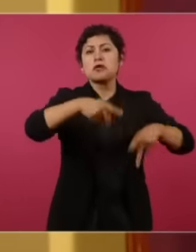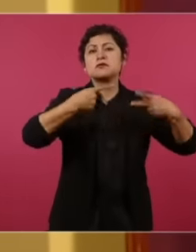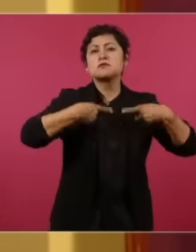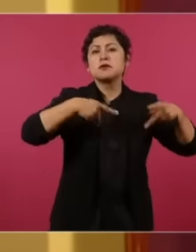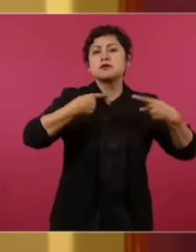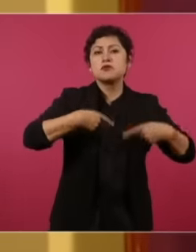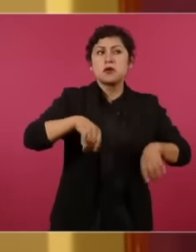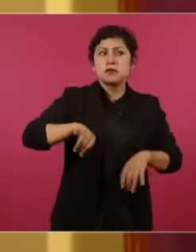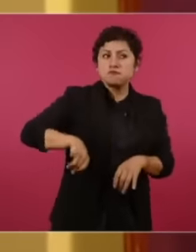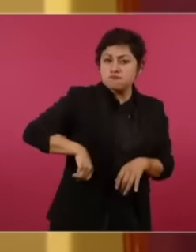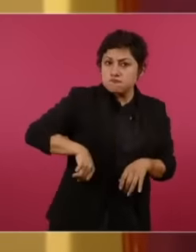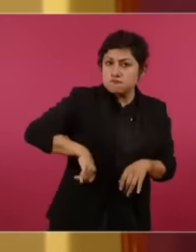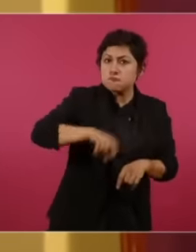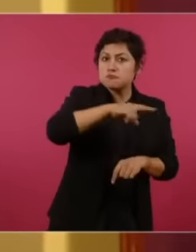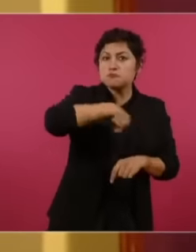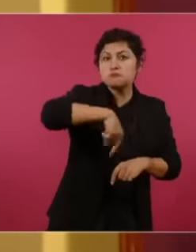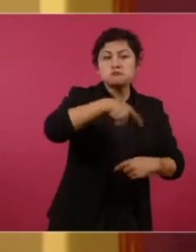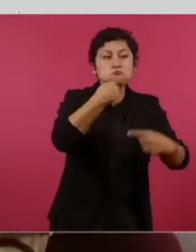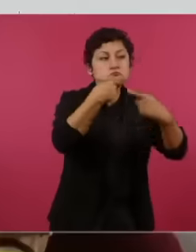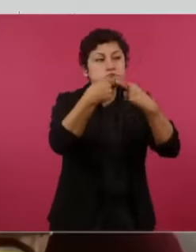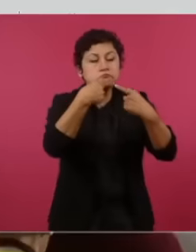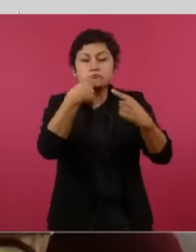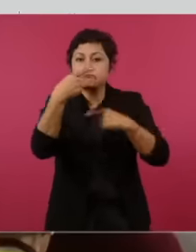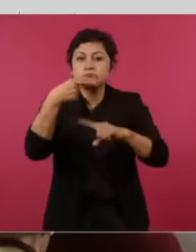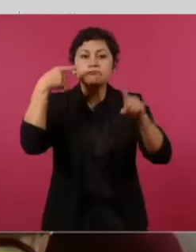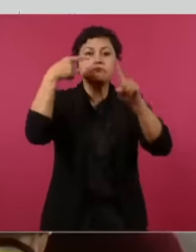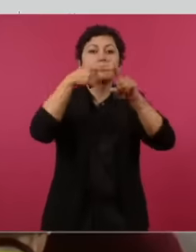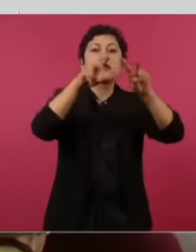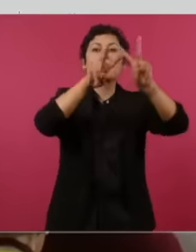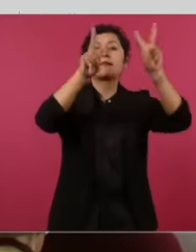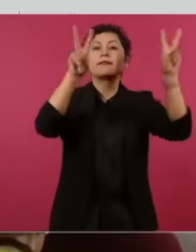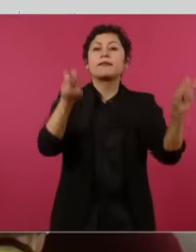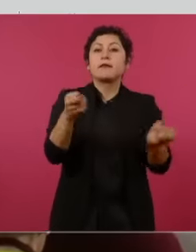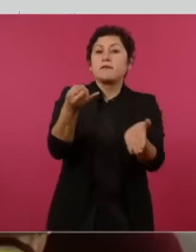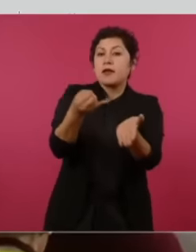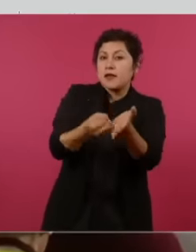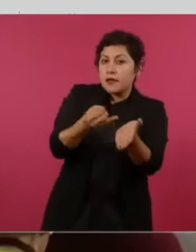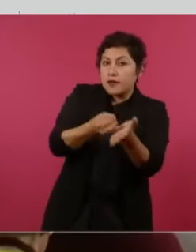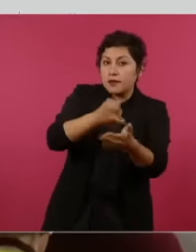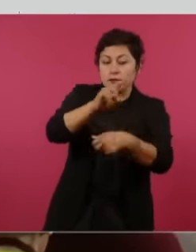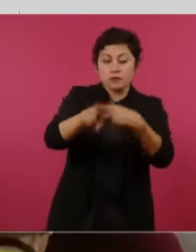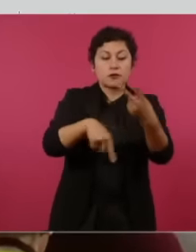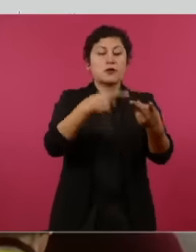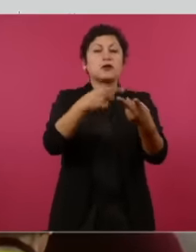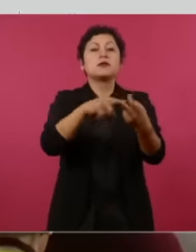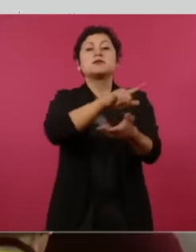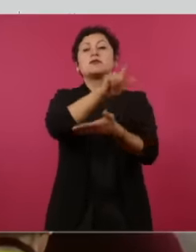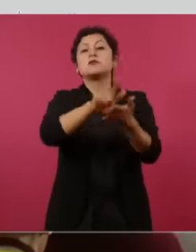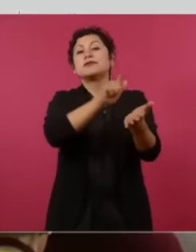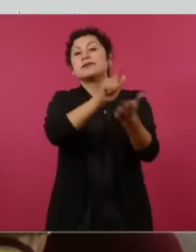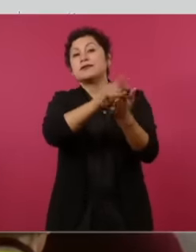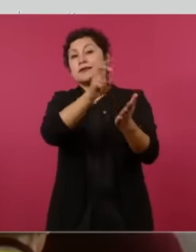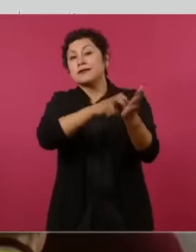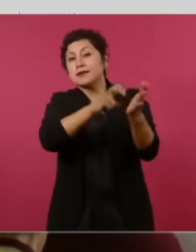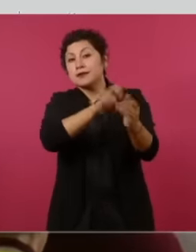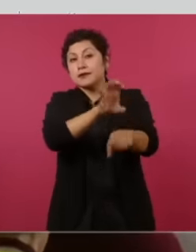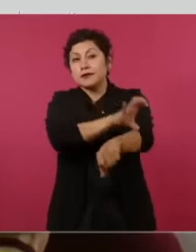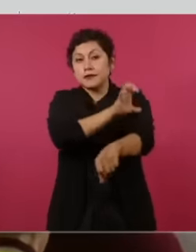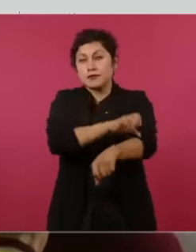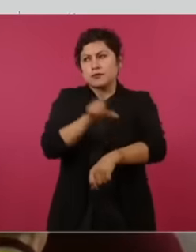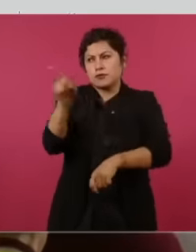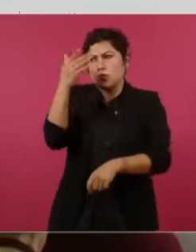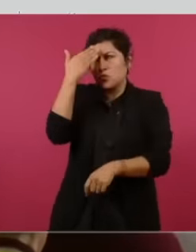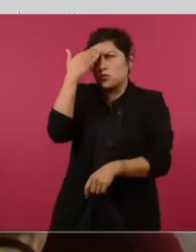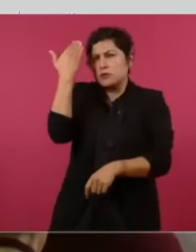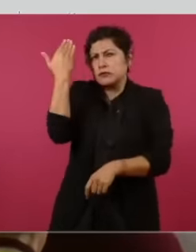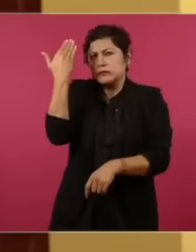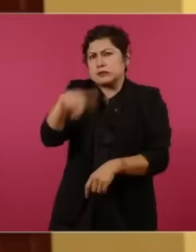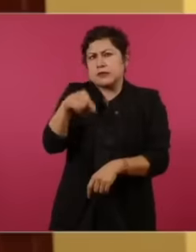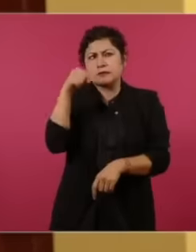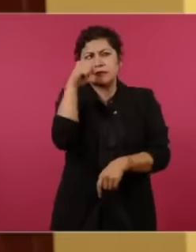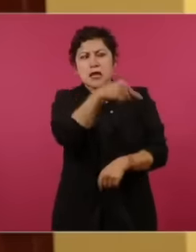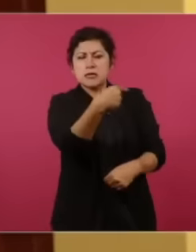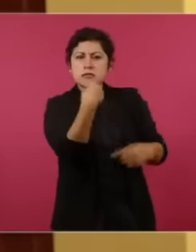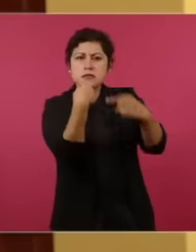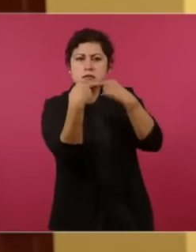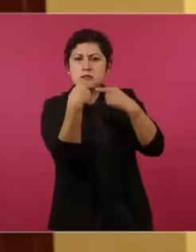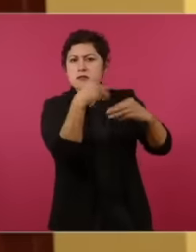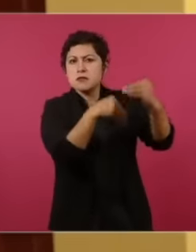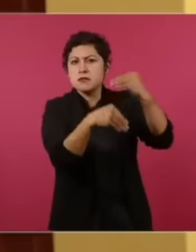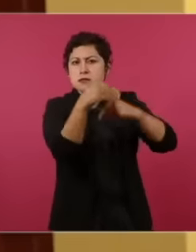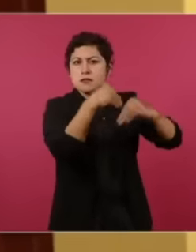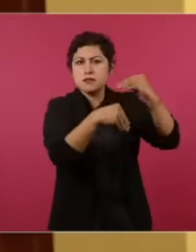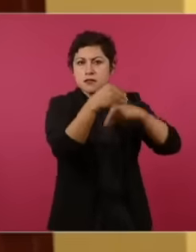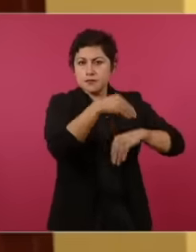finances regarding the energy reform, which you see is very much in the discussion, we